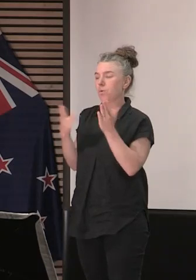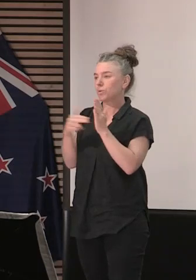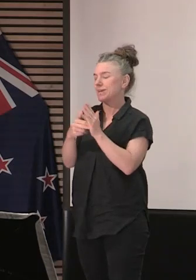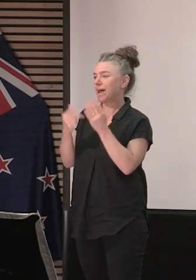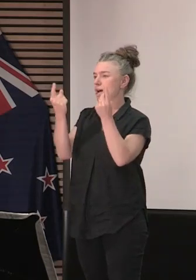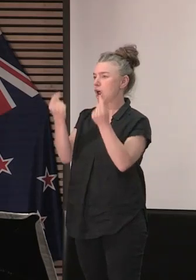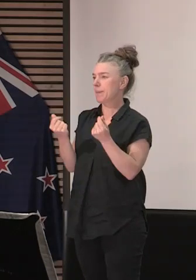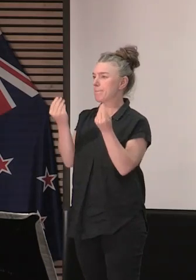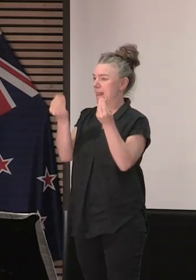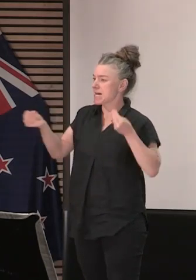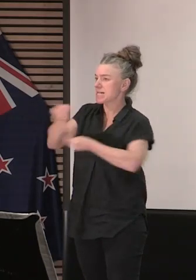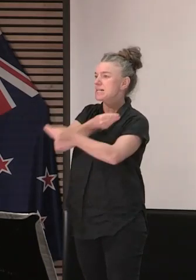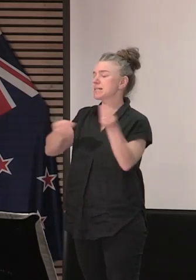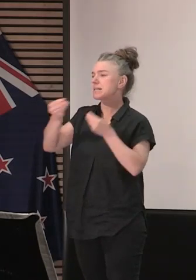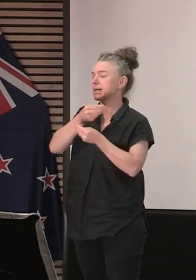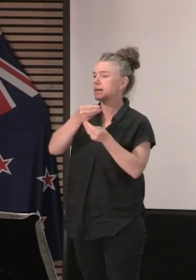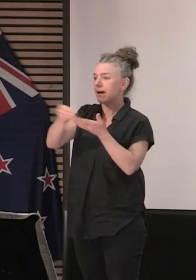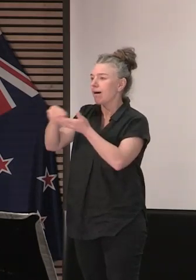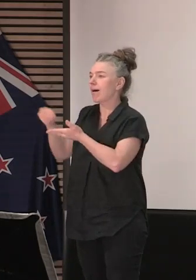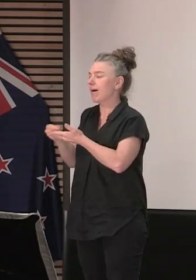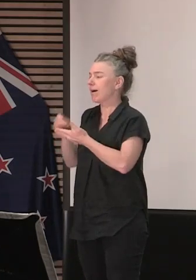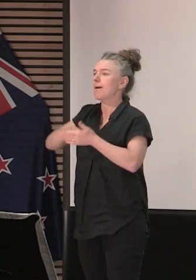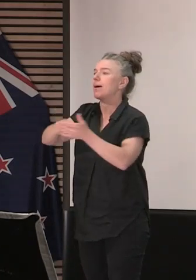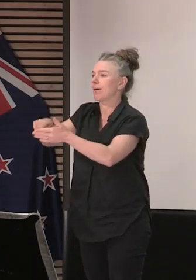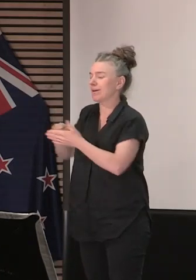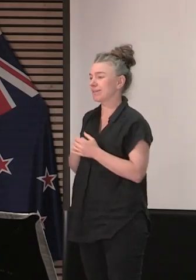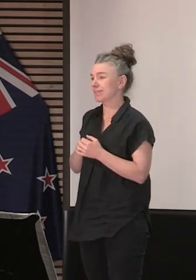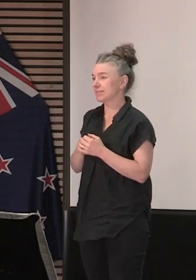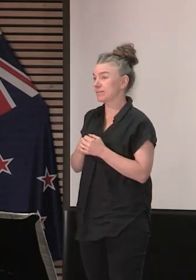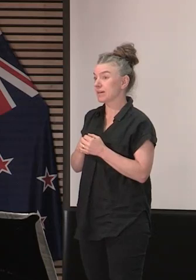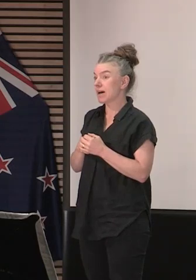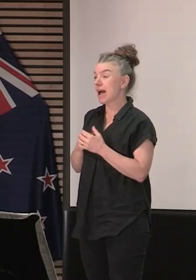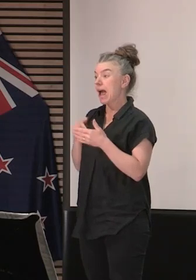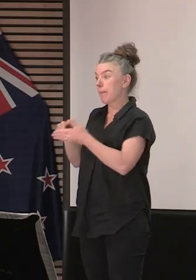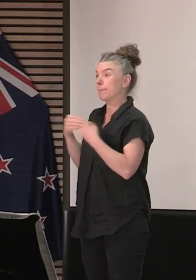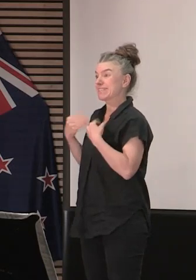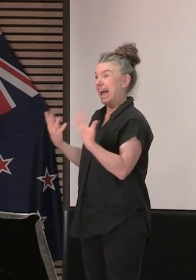Thebest economic responsecontinues to be a stronghealth response.